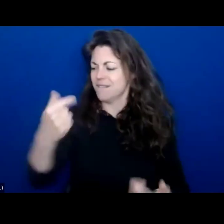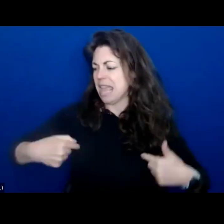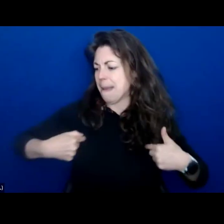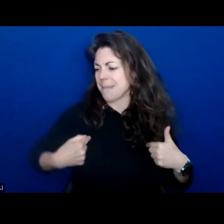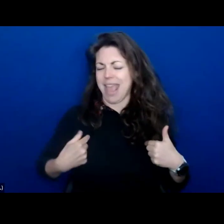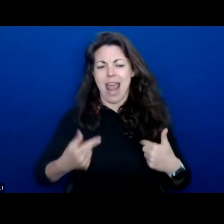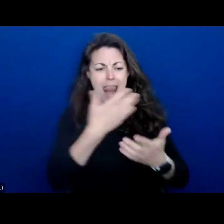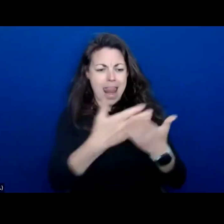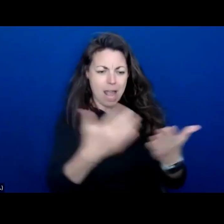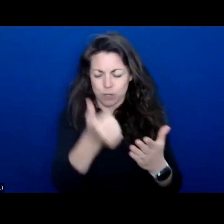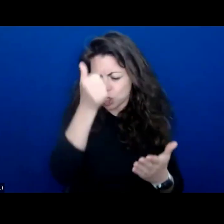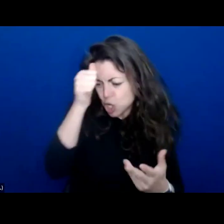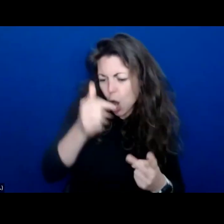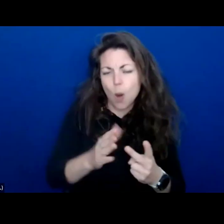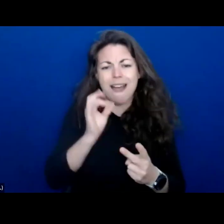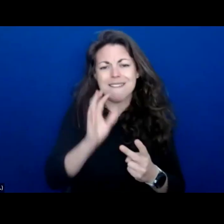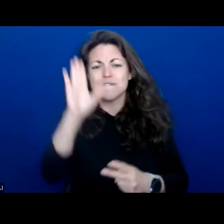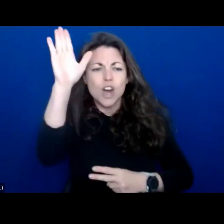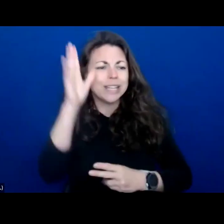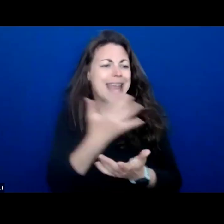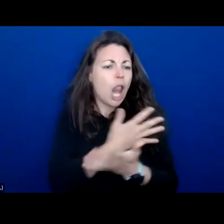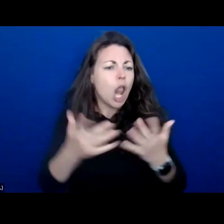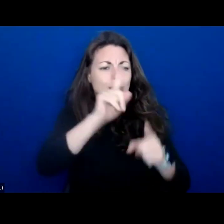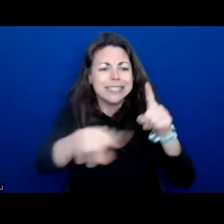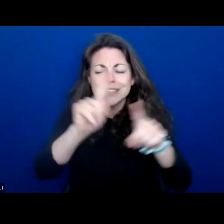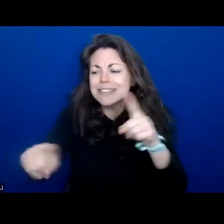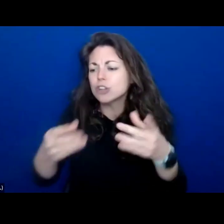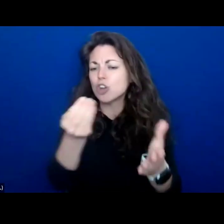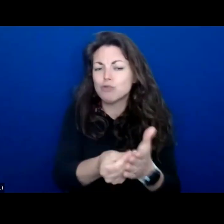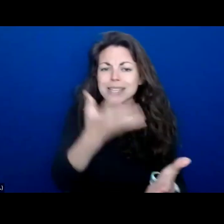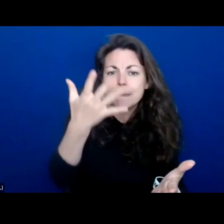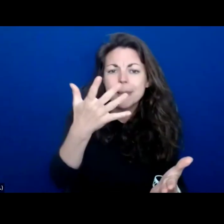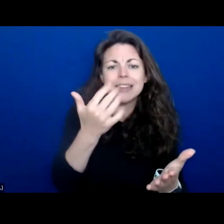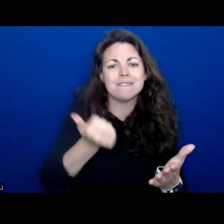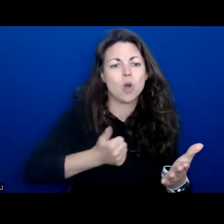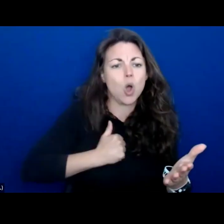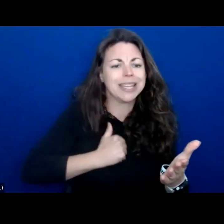I've volunteered everywhere," whether it was raising money for the Canadian Cancer Society or